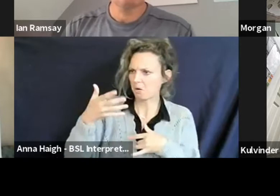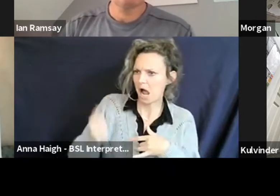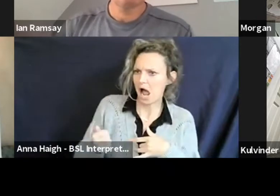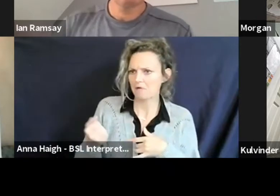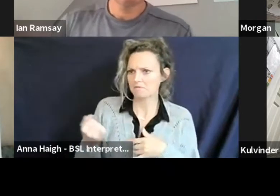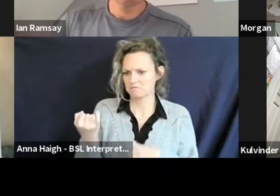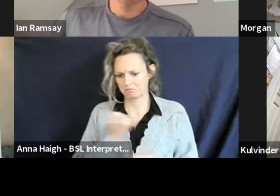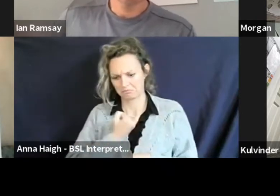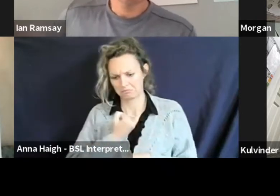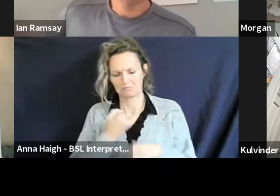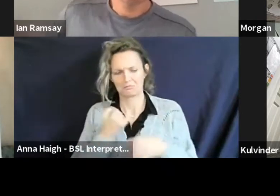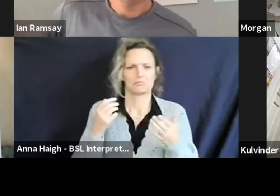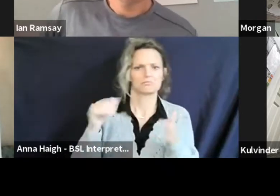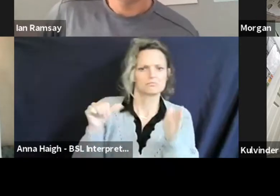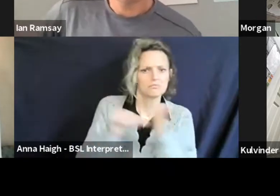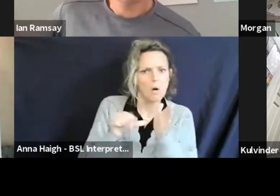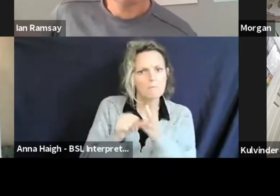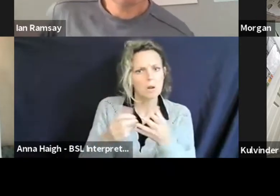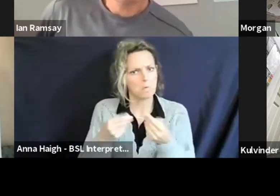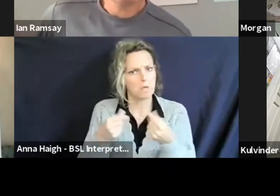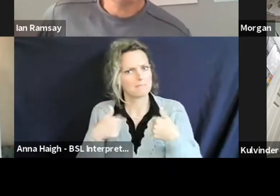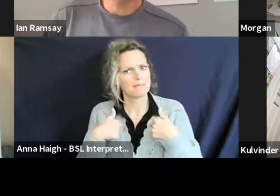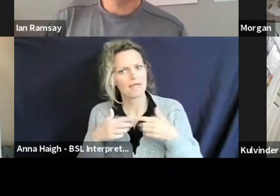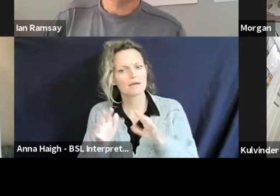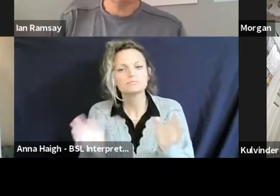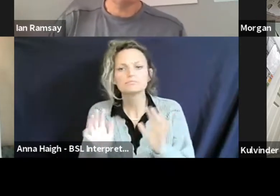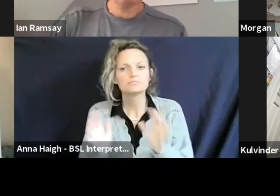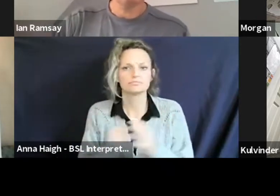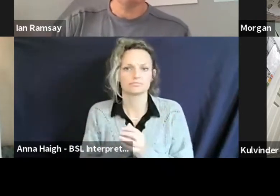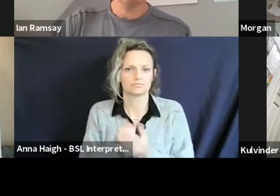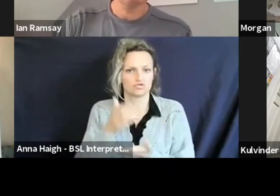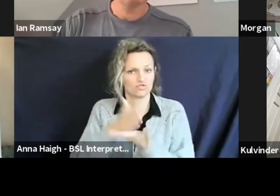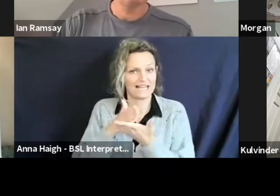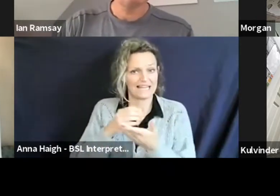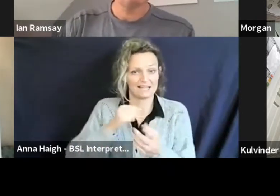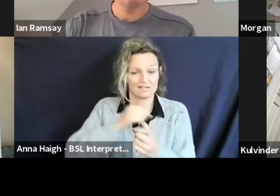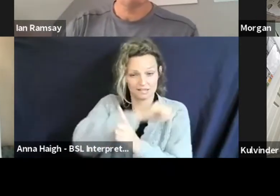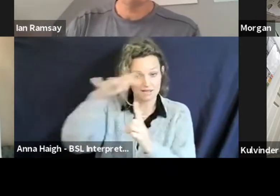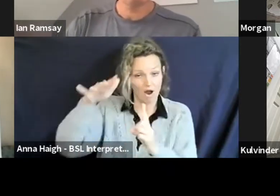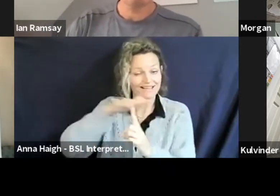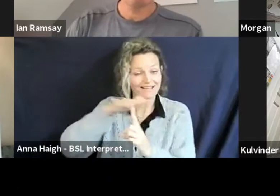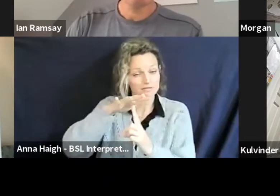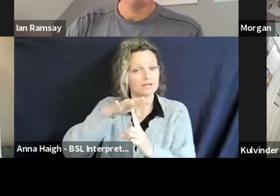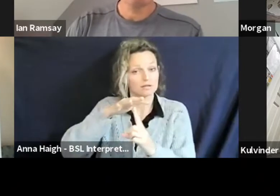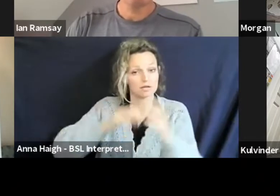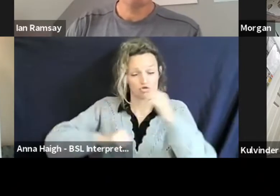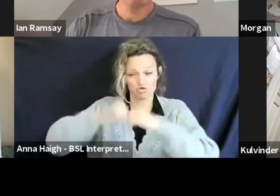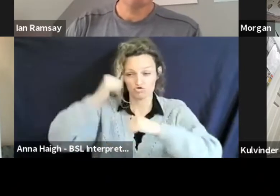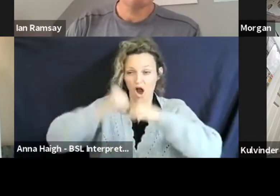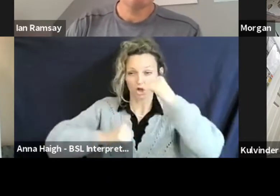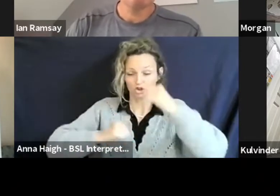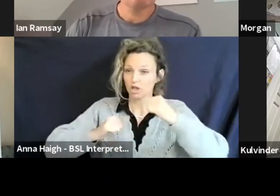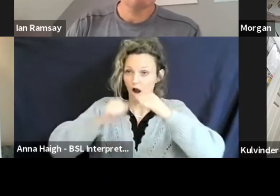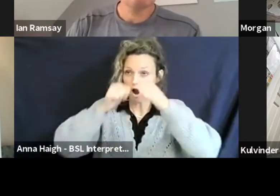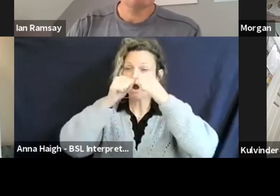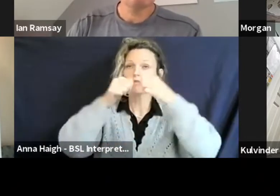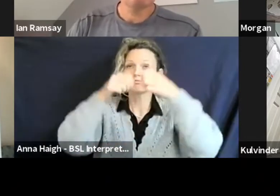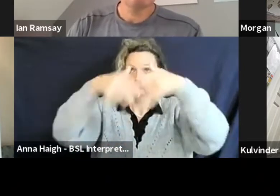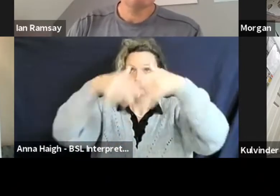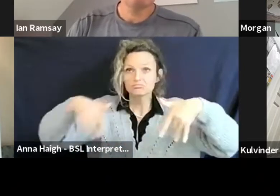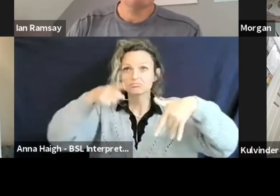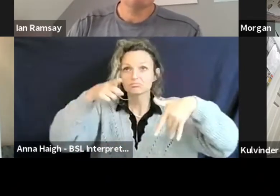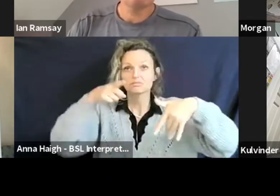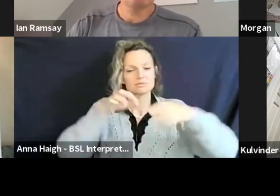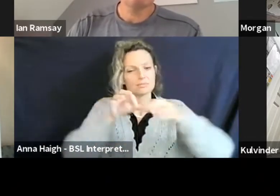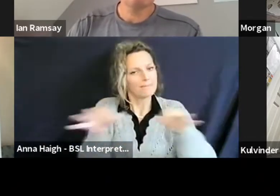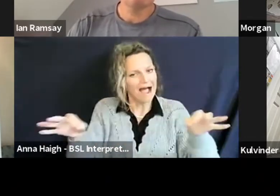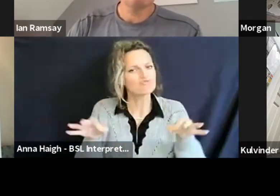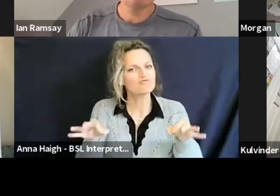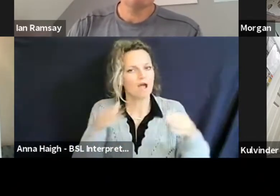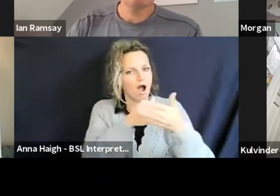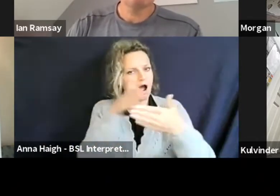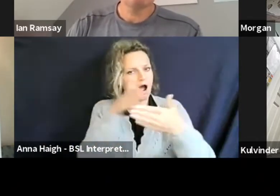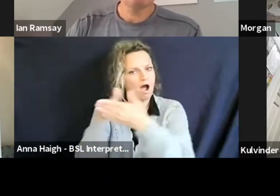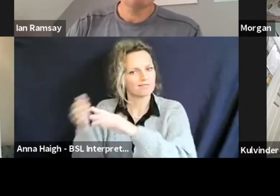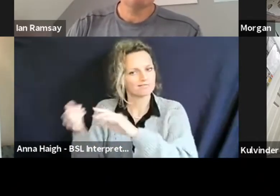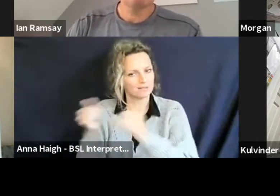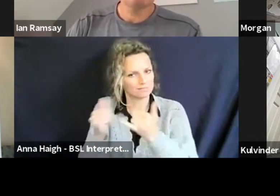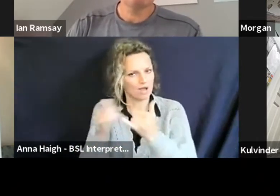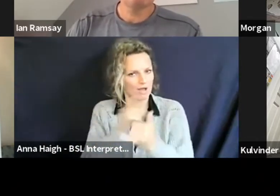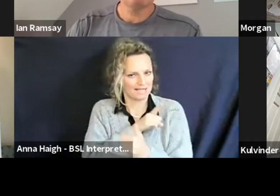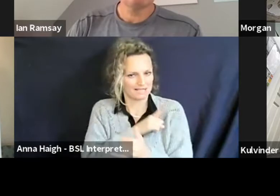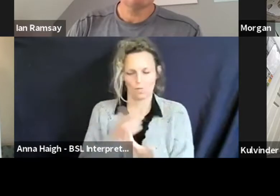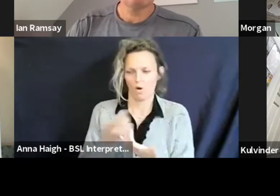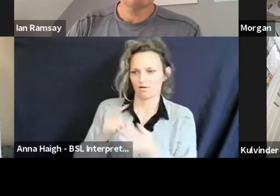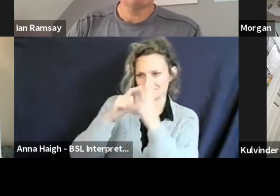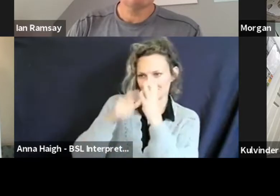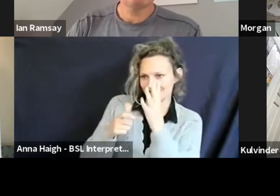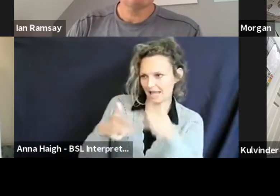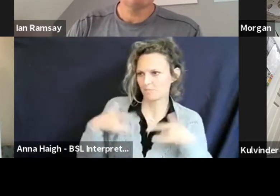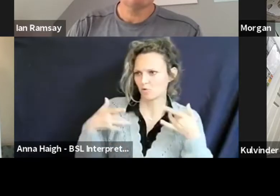is wrong with them.